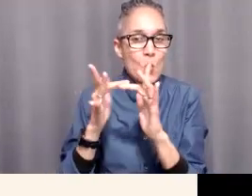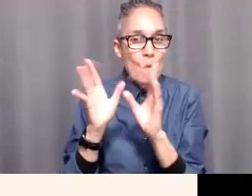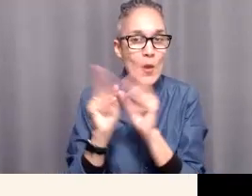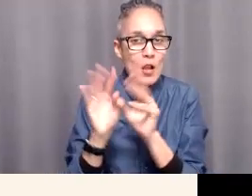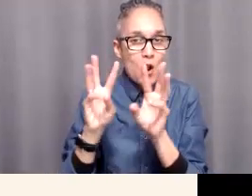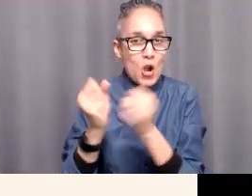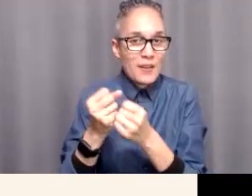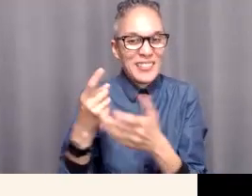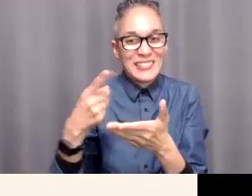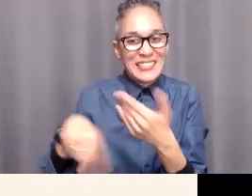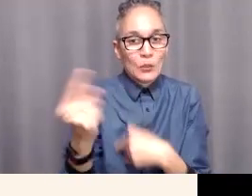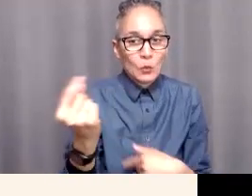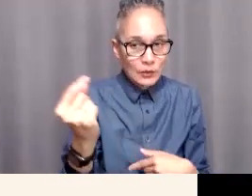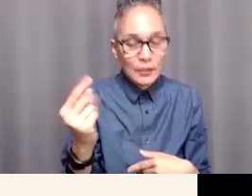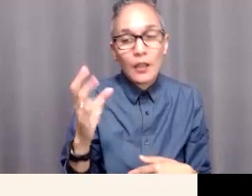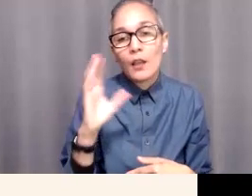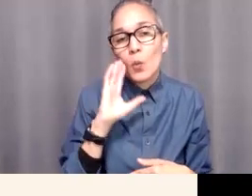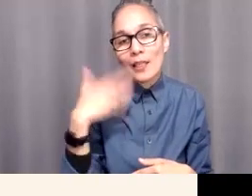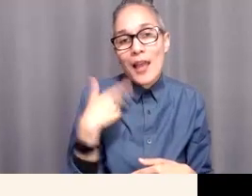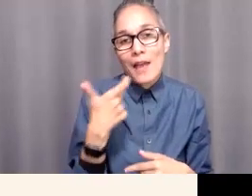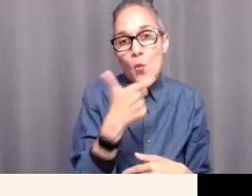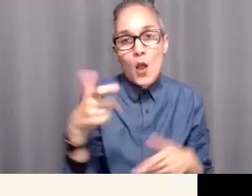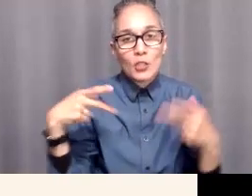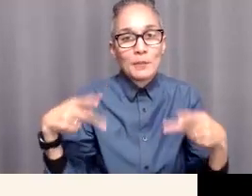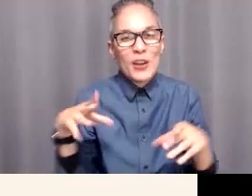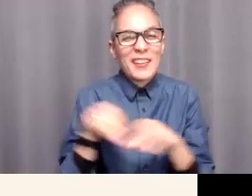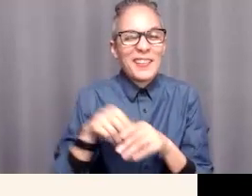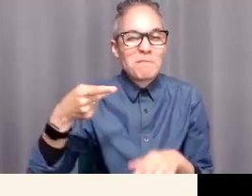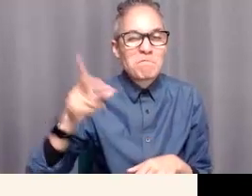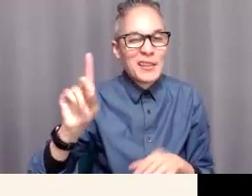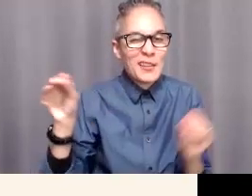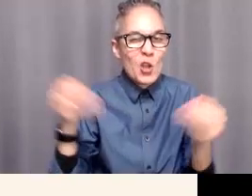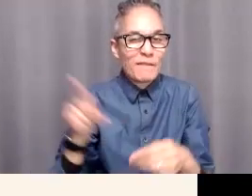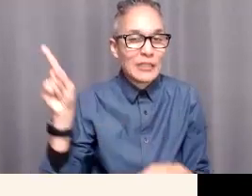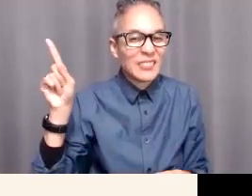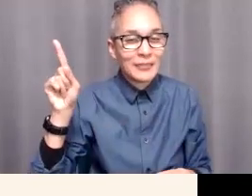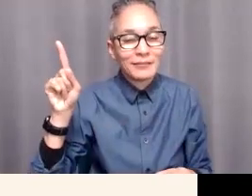We do have a watch party in the Professional Development Center on campus.